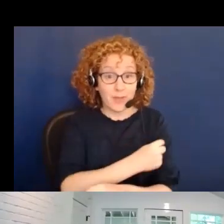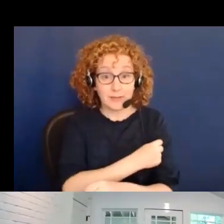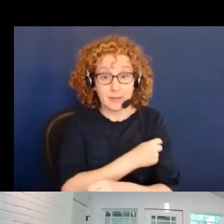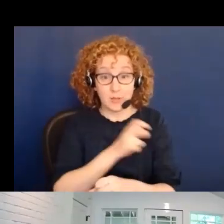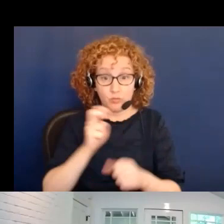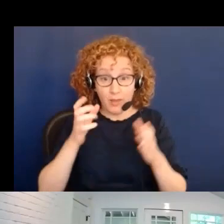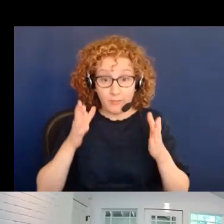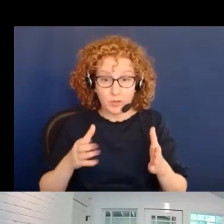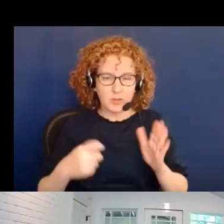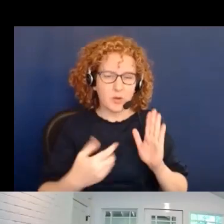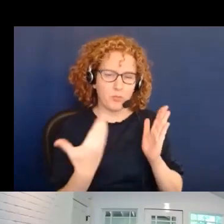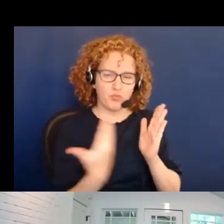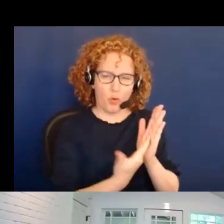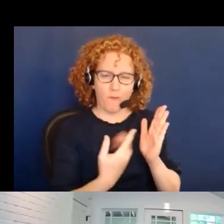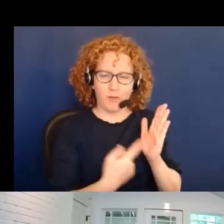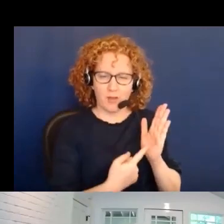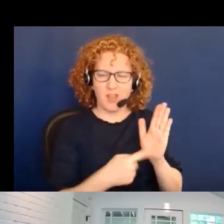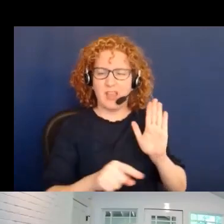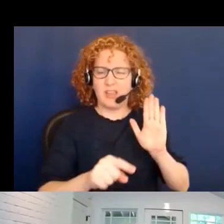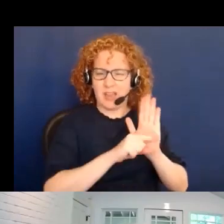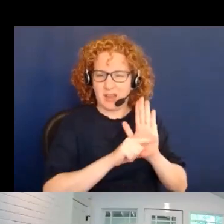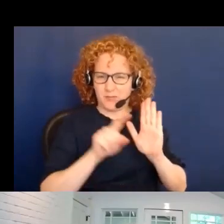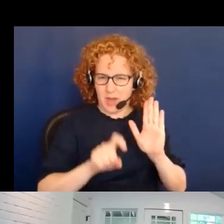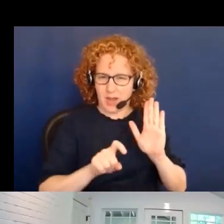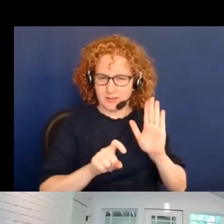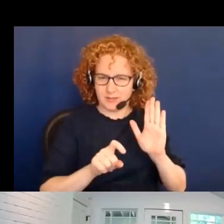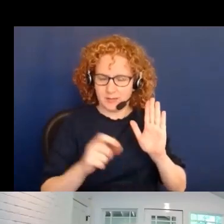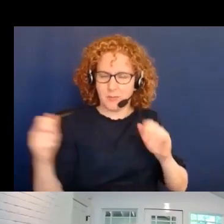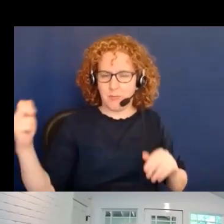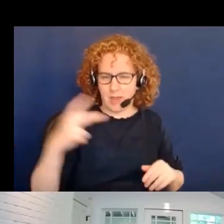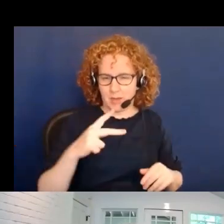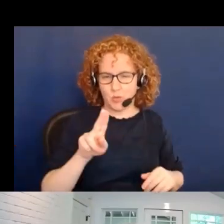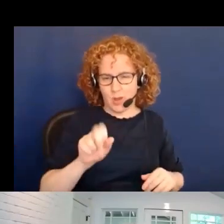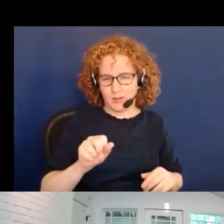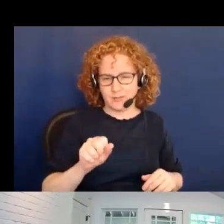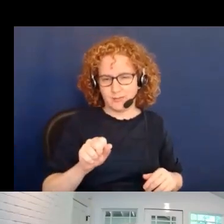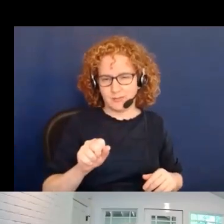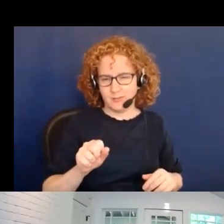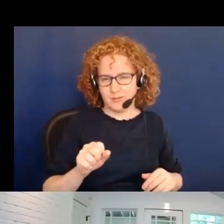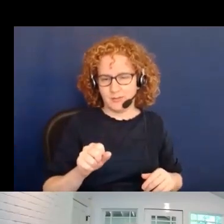of a negative test before boarding a flight back to United States and it's still recommended that